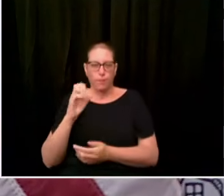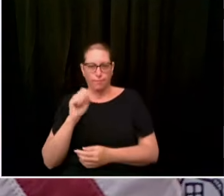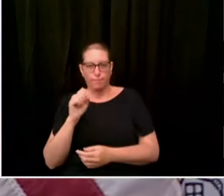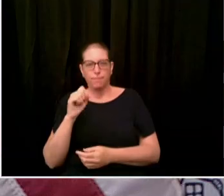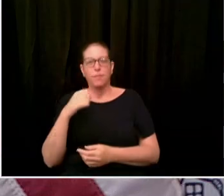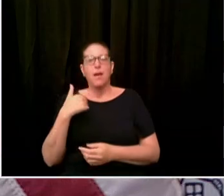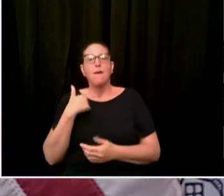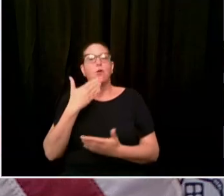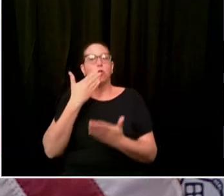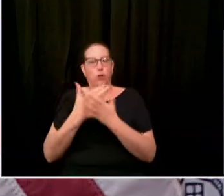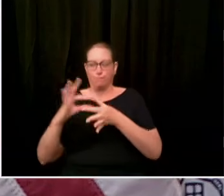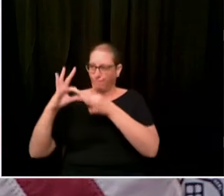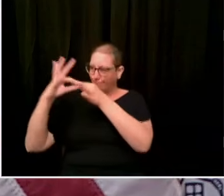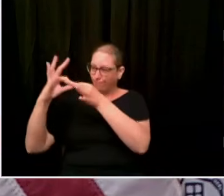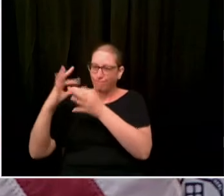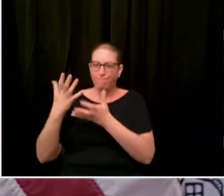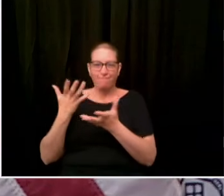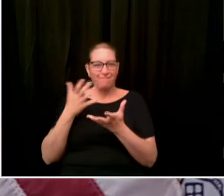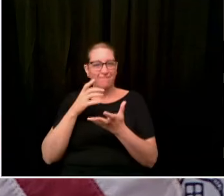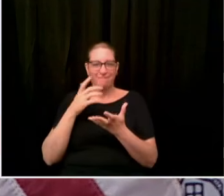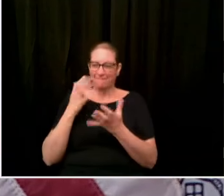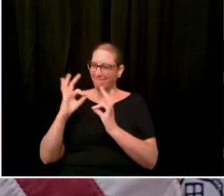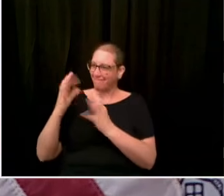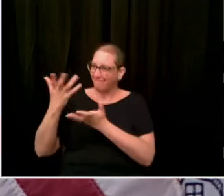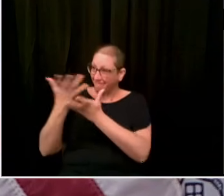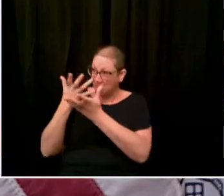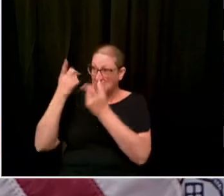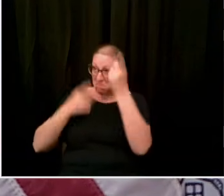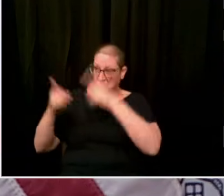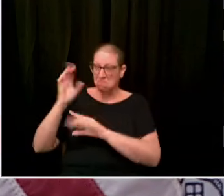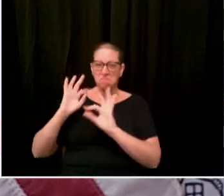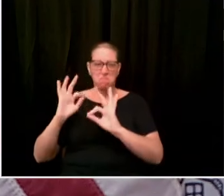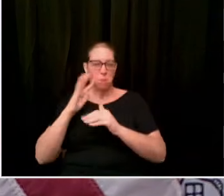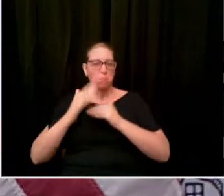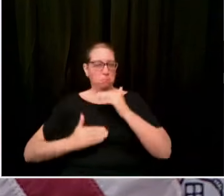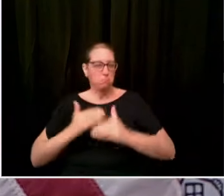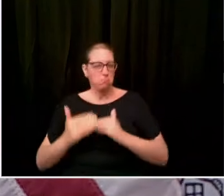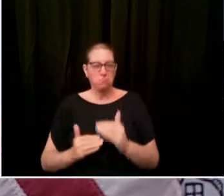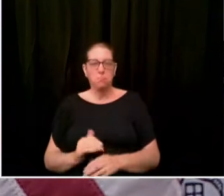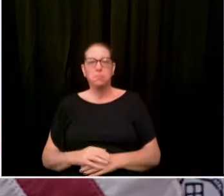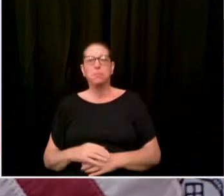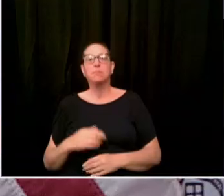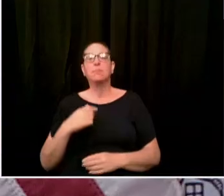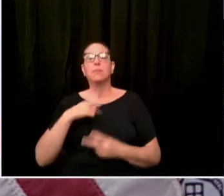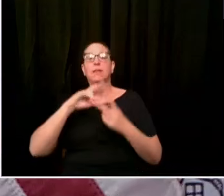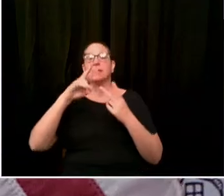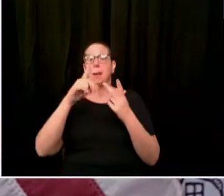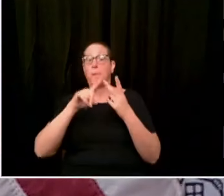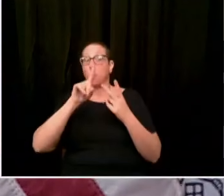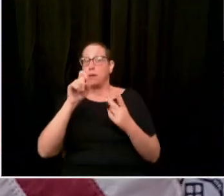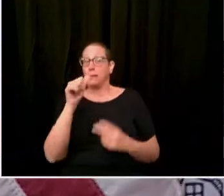WE'RE WORKING CLOSELY WITH THE COUNCIL. I THINK THERE'S BEEN A GOOD TRACK RECORD OF US WORKING THROUGH